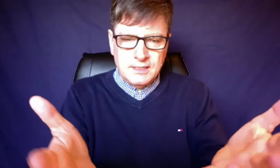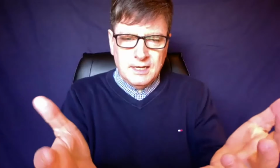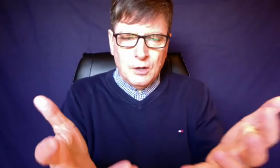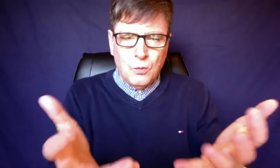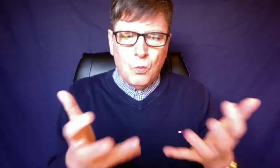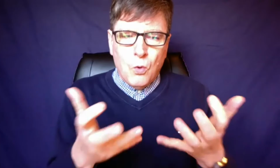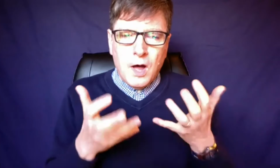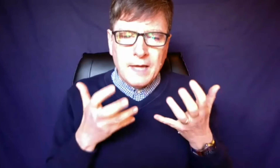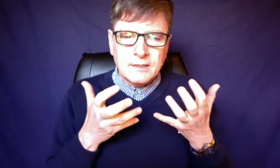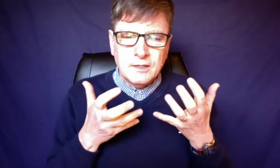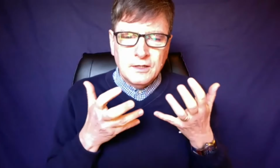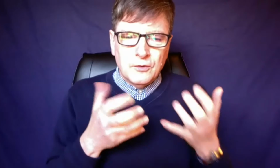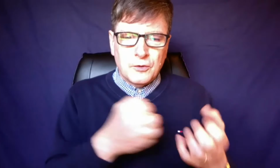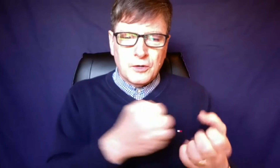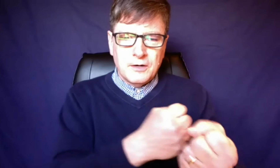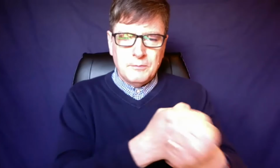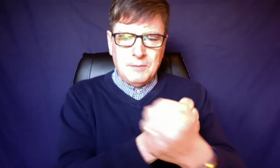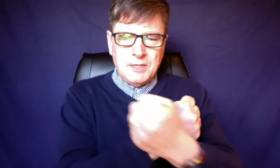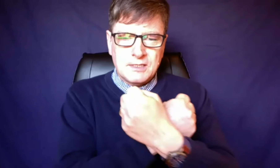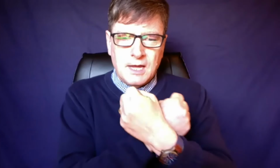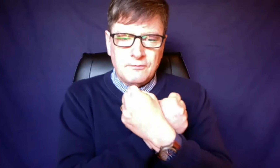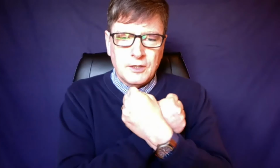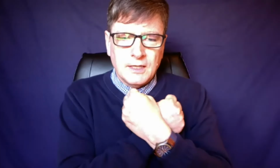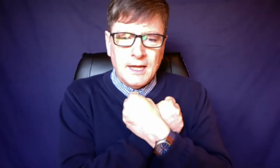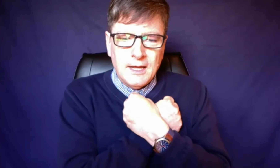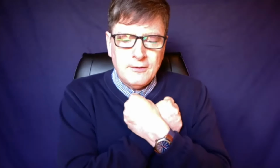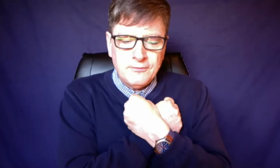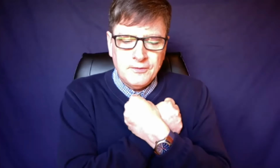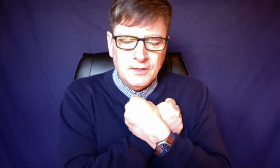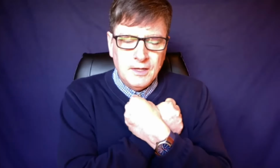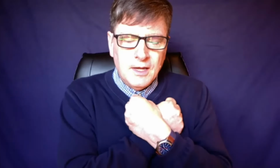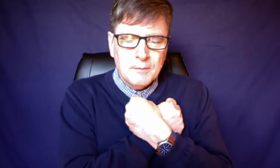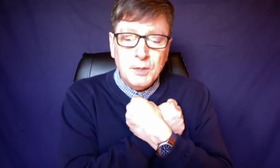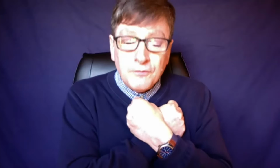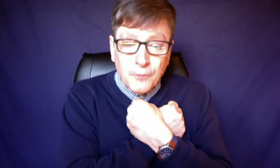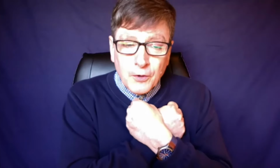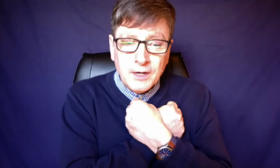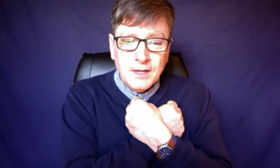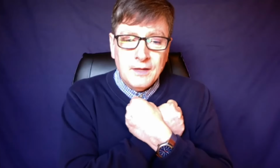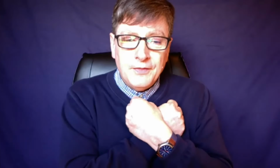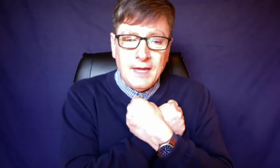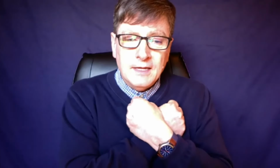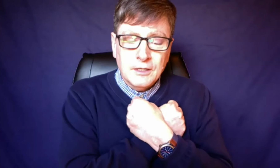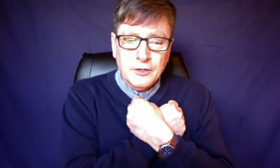to imitate signs like want -- I have to make sure I'm in the screen